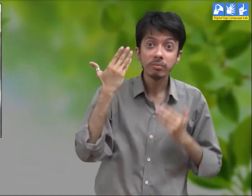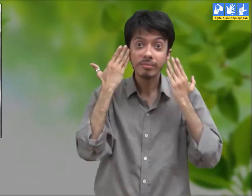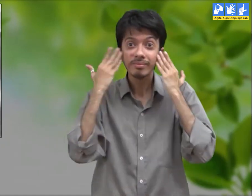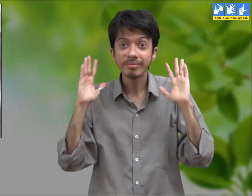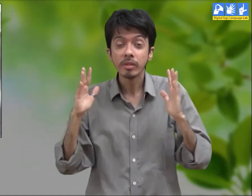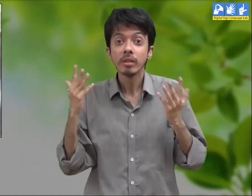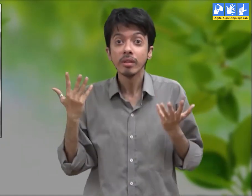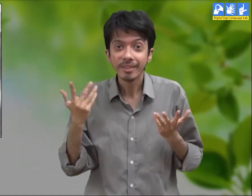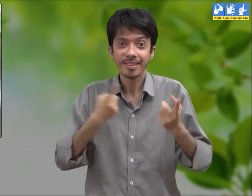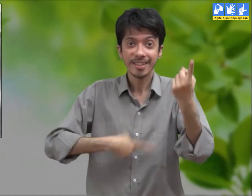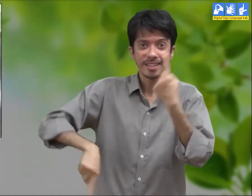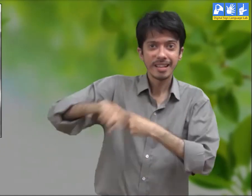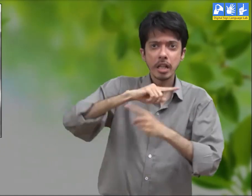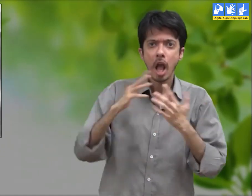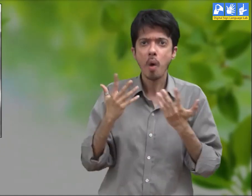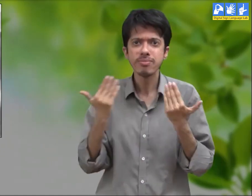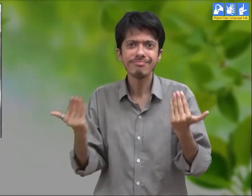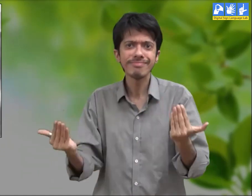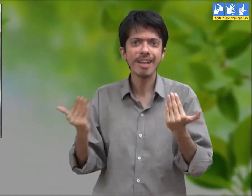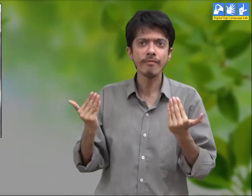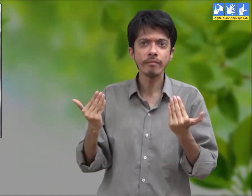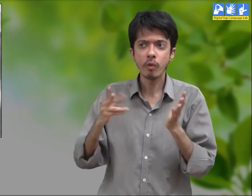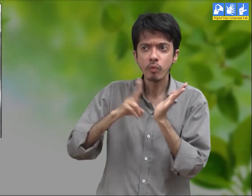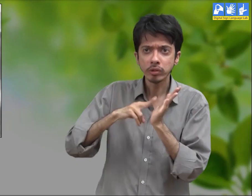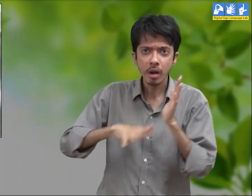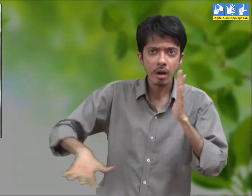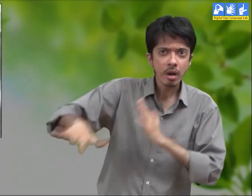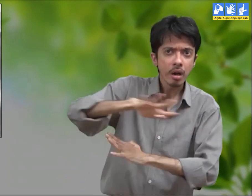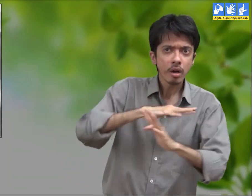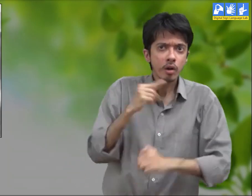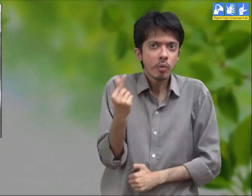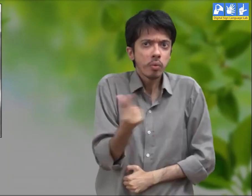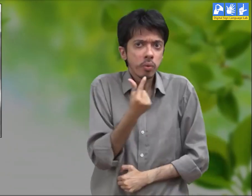So we can't imagine what would be the consequences if we remove all the trees from the earth.